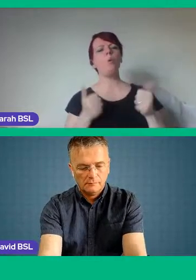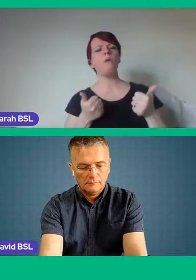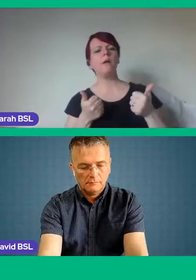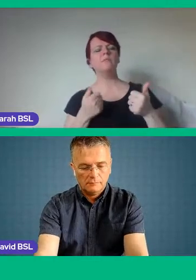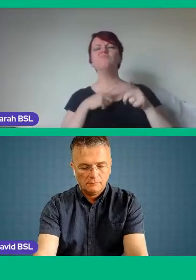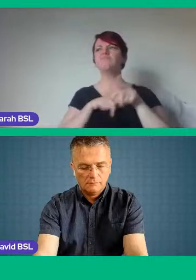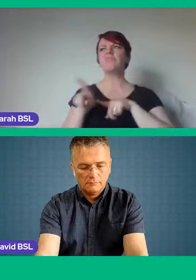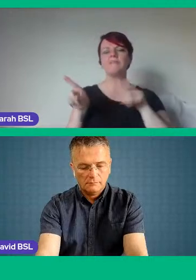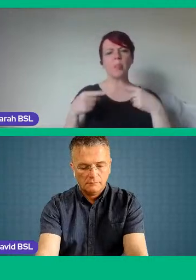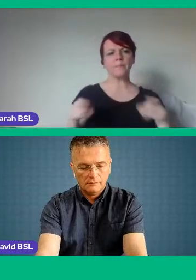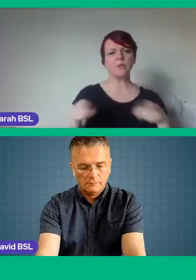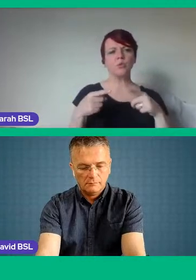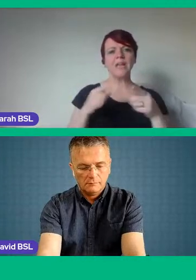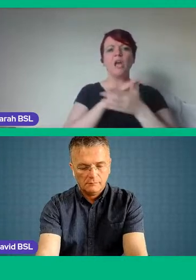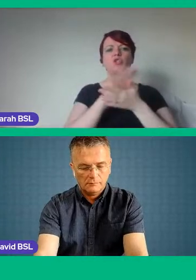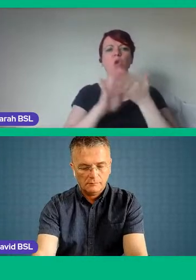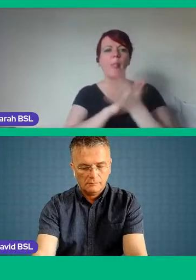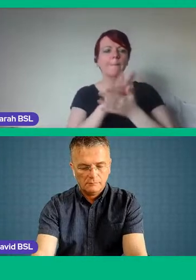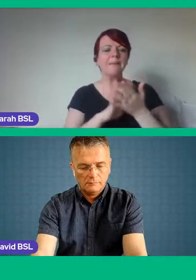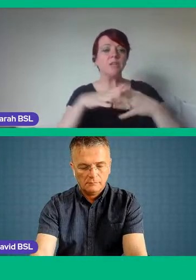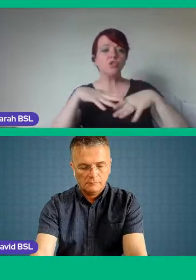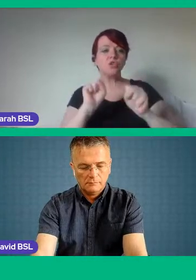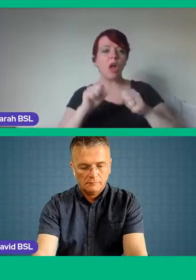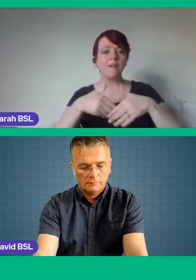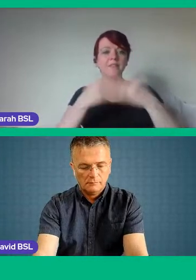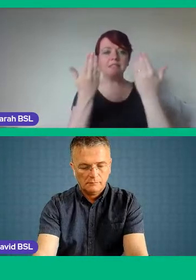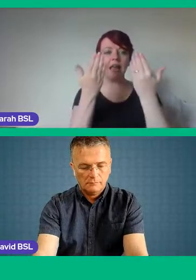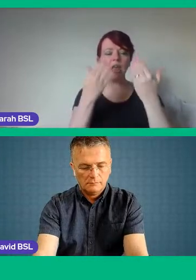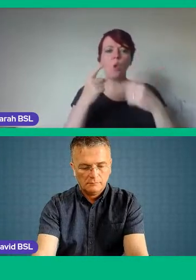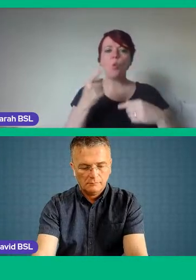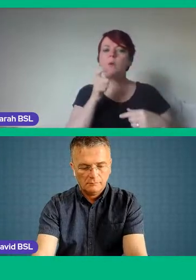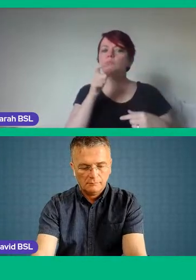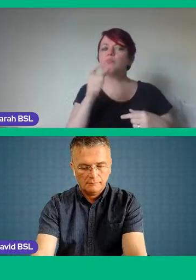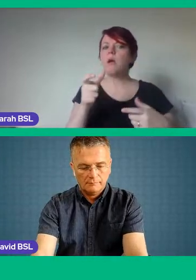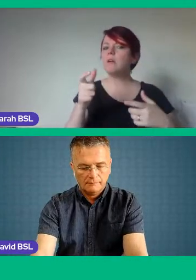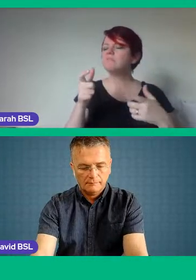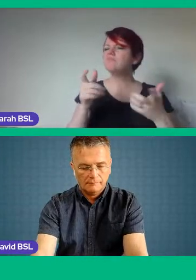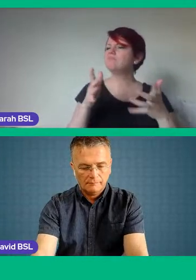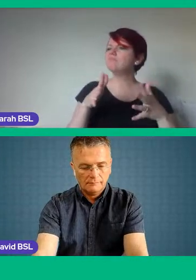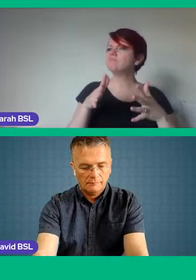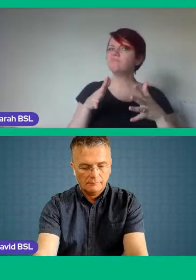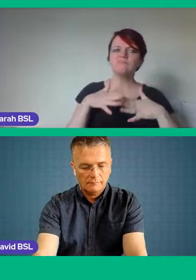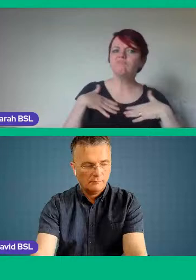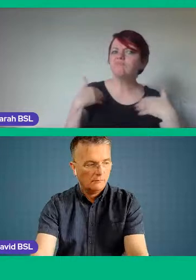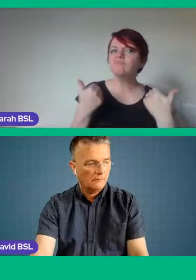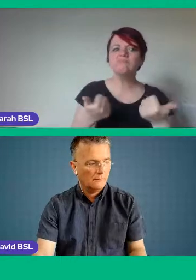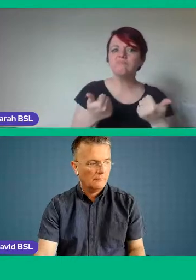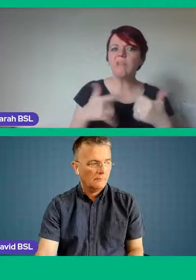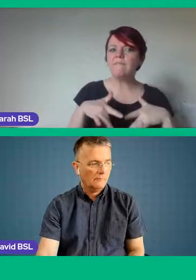session around vulnerability and safe spaces, checking in. It is something that the theatre world do a lot